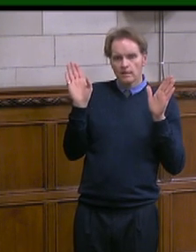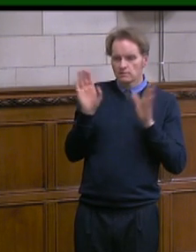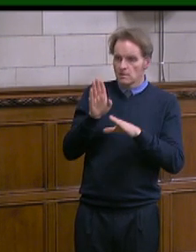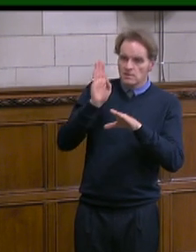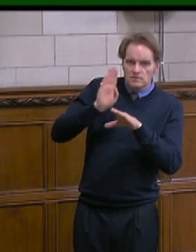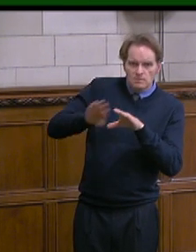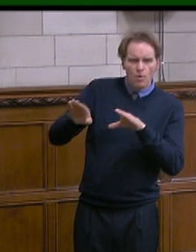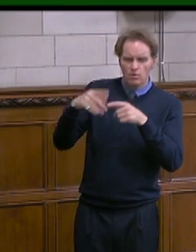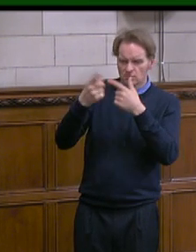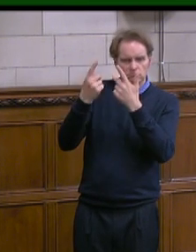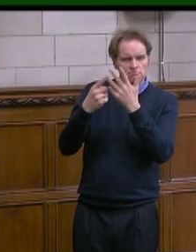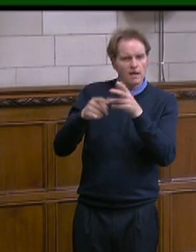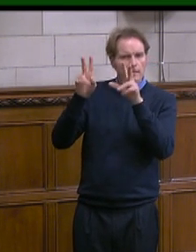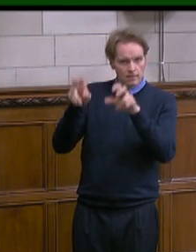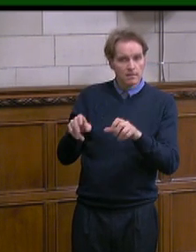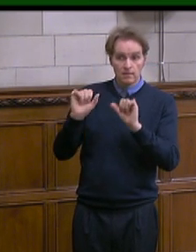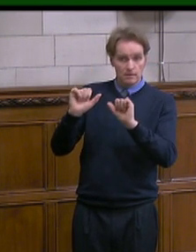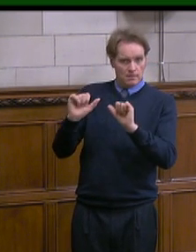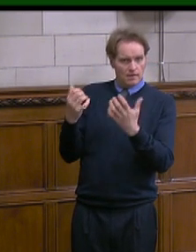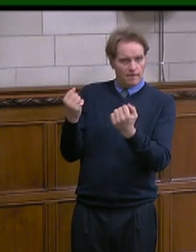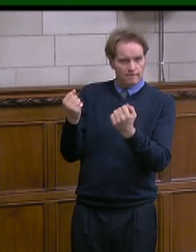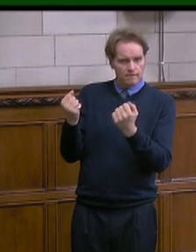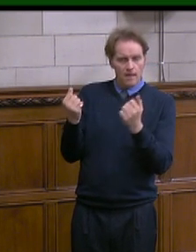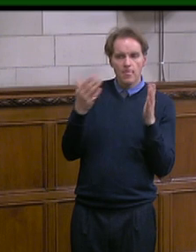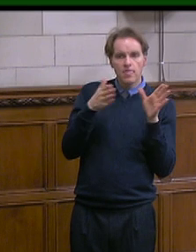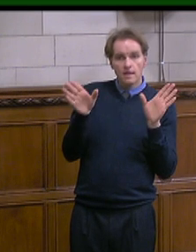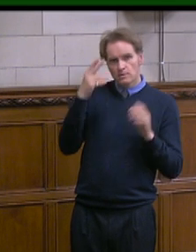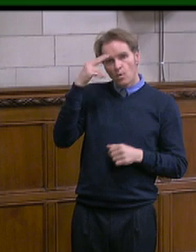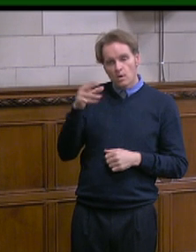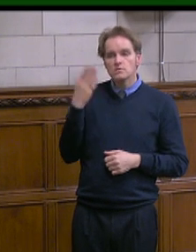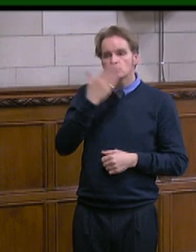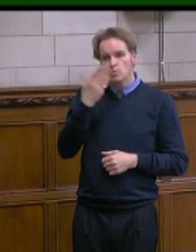raft of artistic and other subjects, which are hugely important.